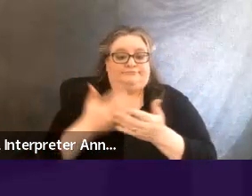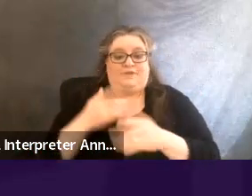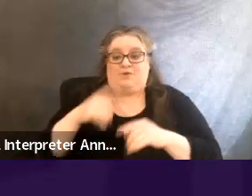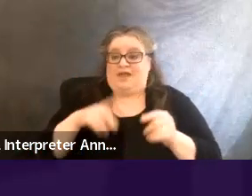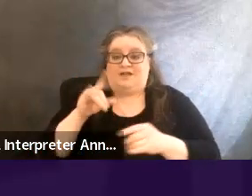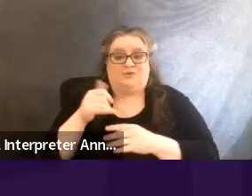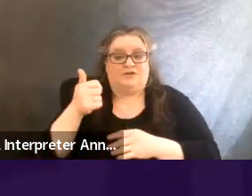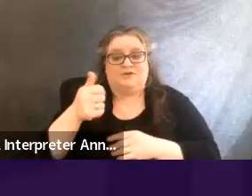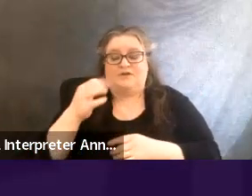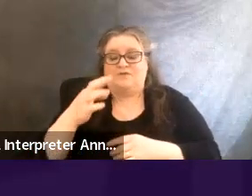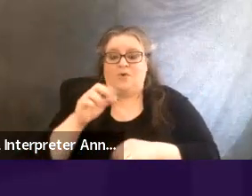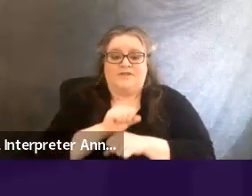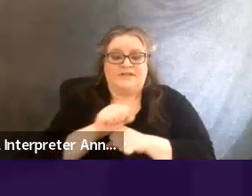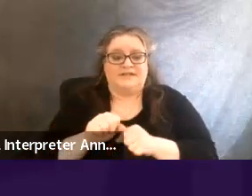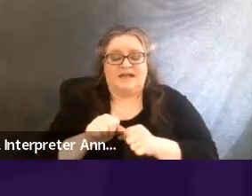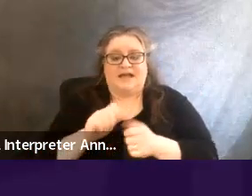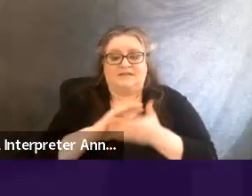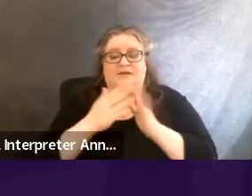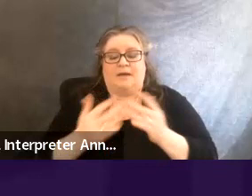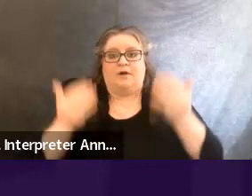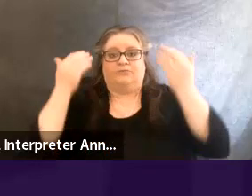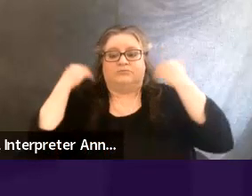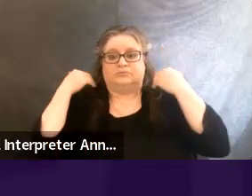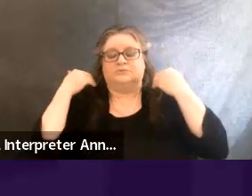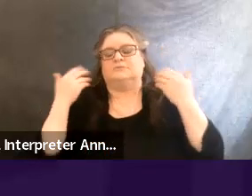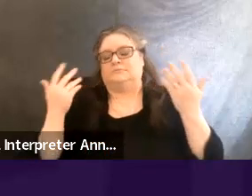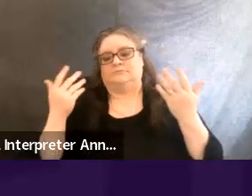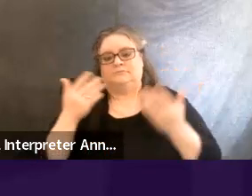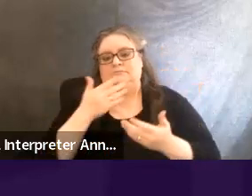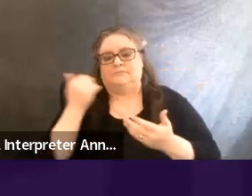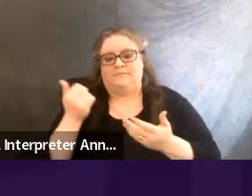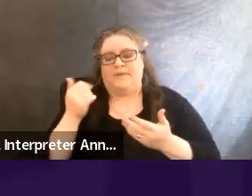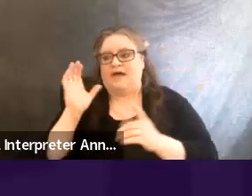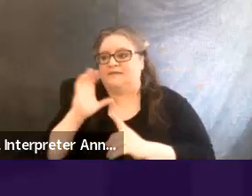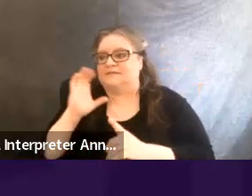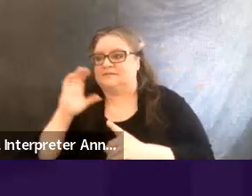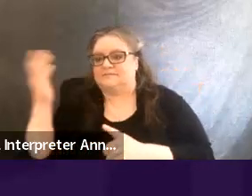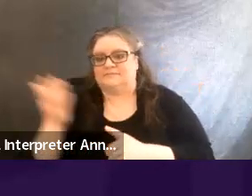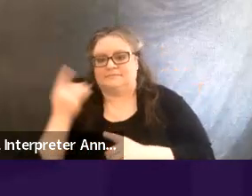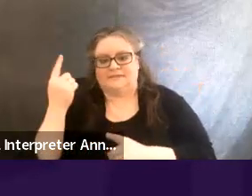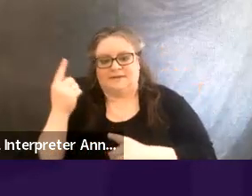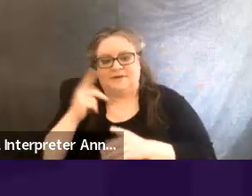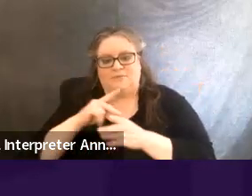or if the tasks look too overwhelming, it's best to seek professional help from web design companies